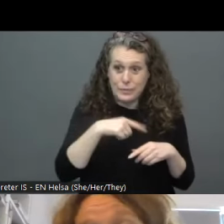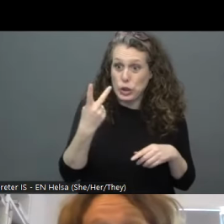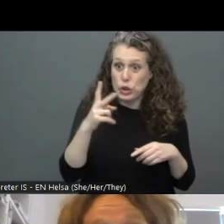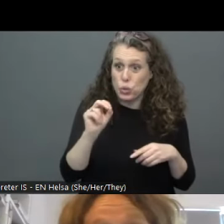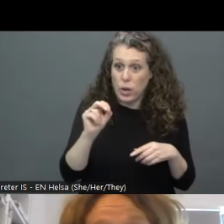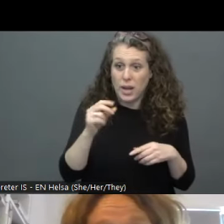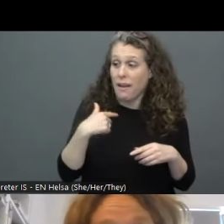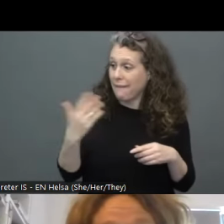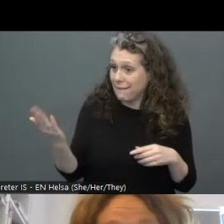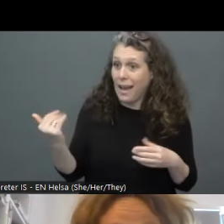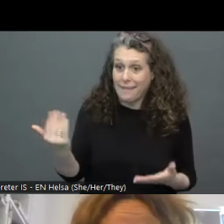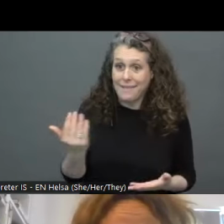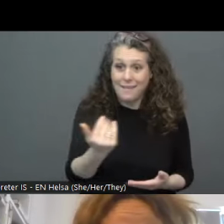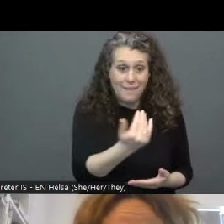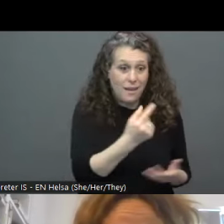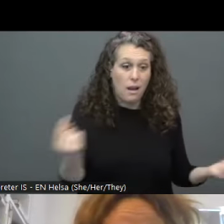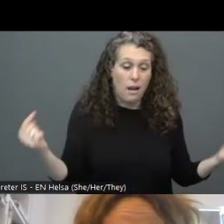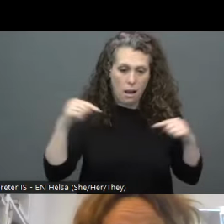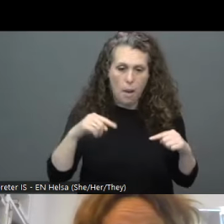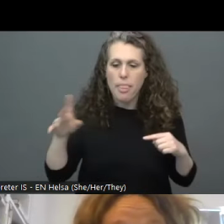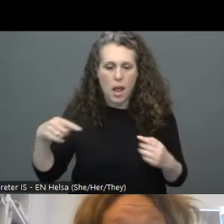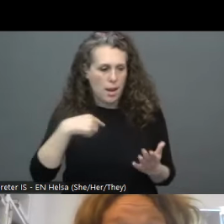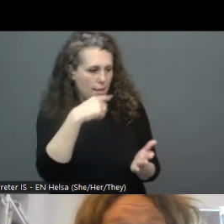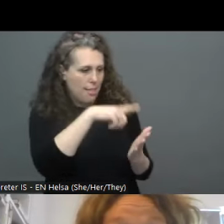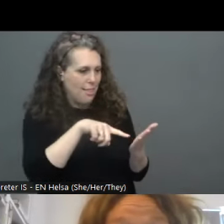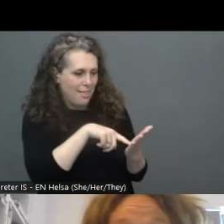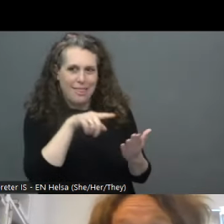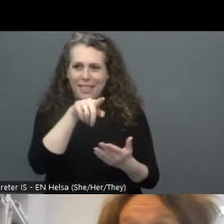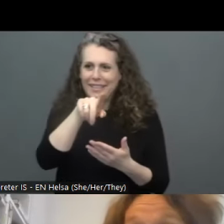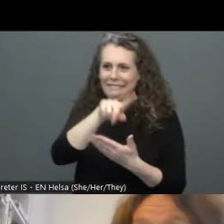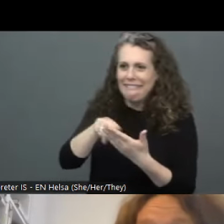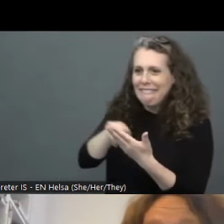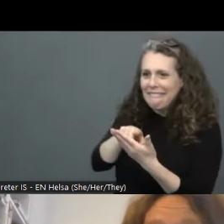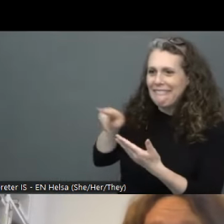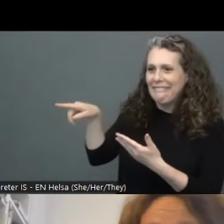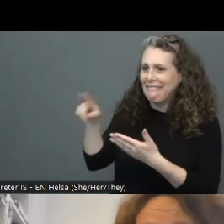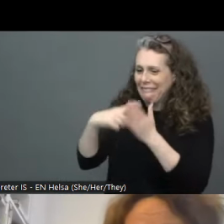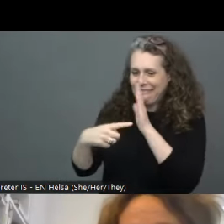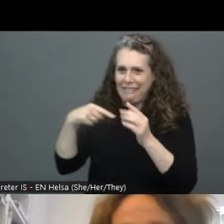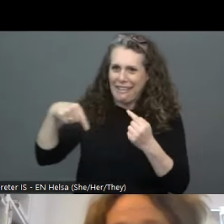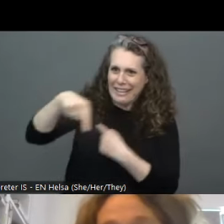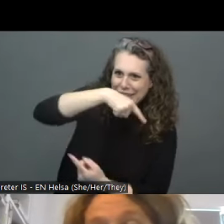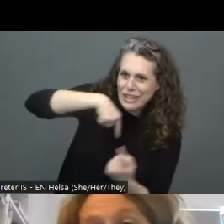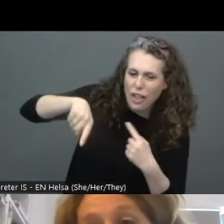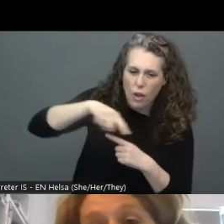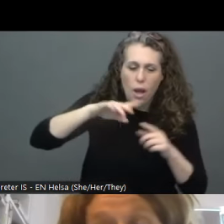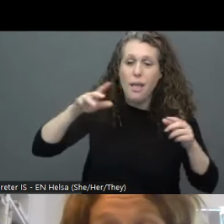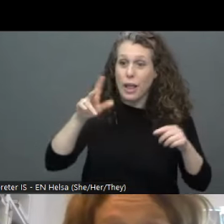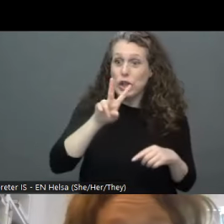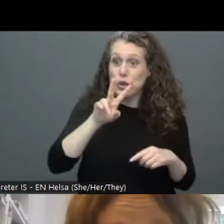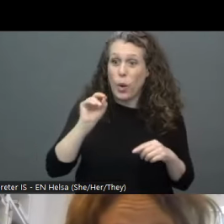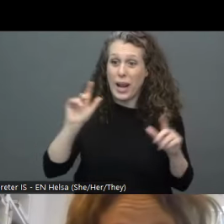invited to score each other and to identify those three good and prompting practices.